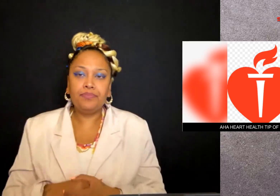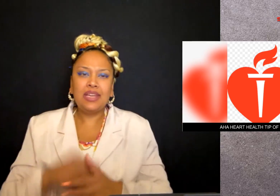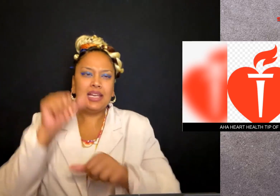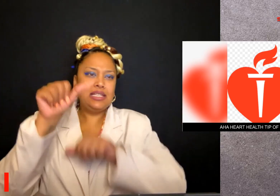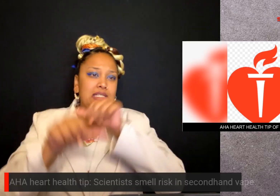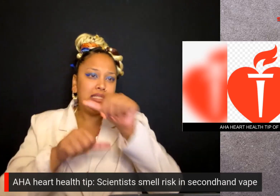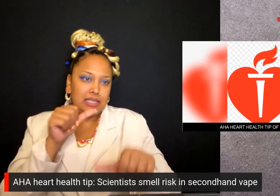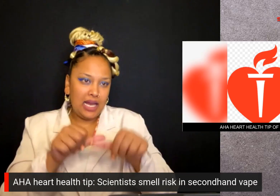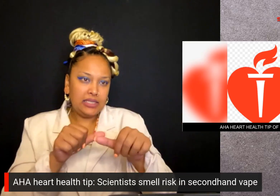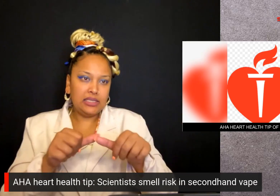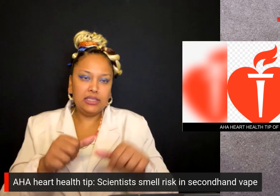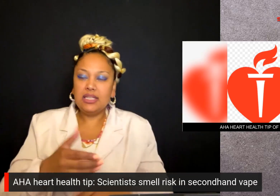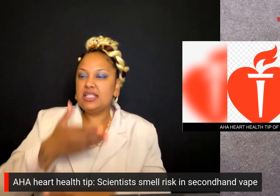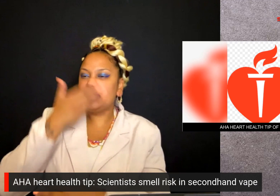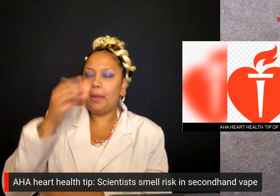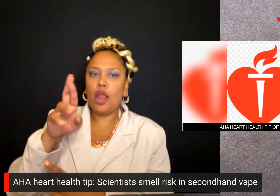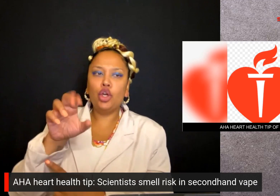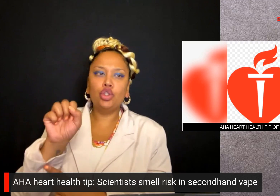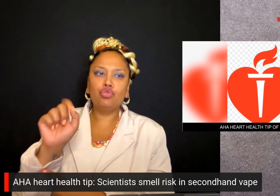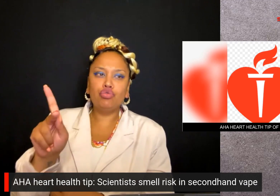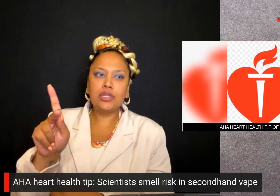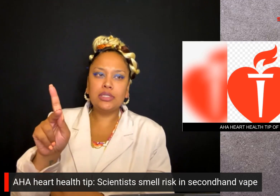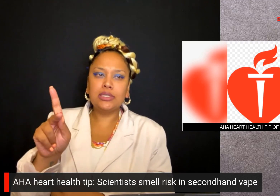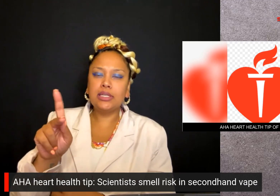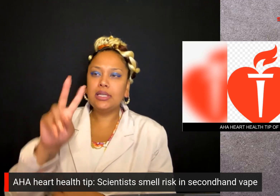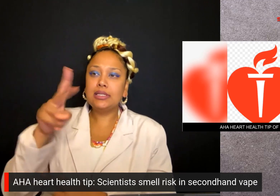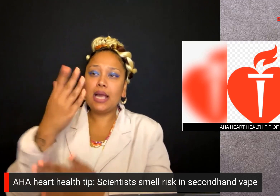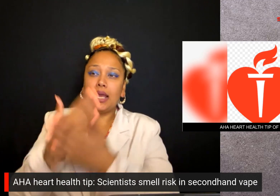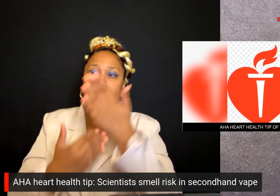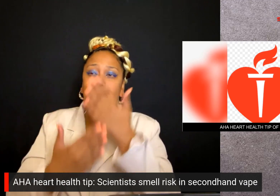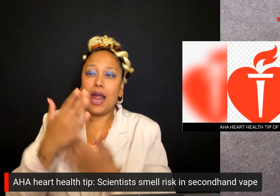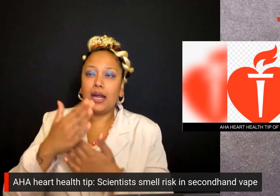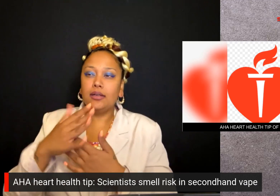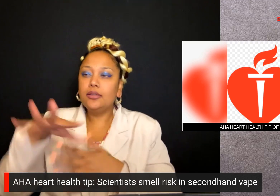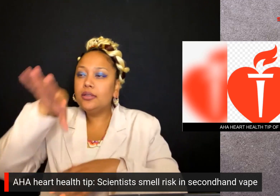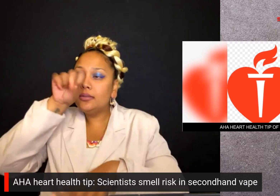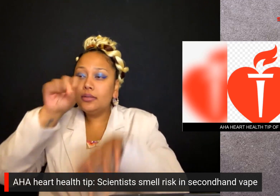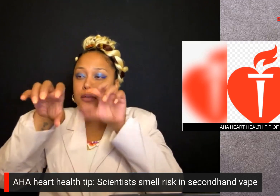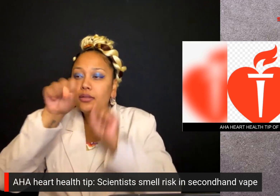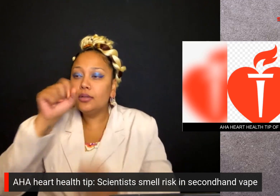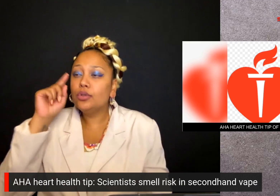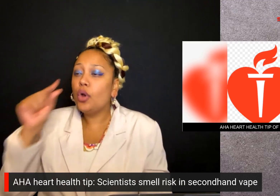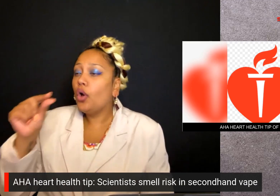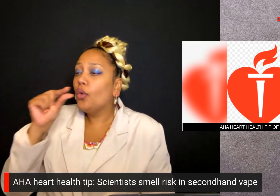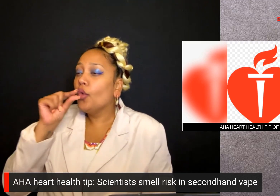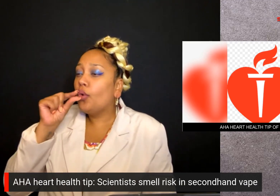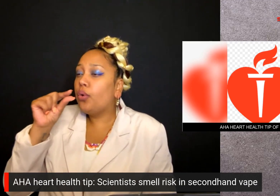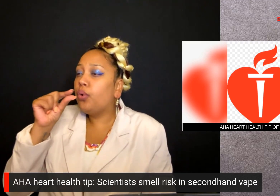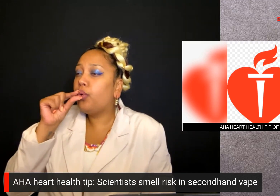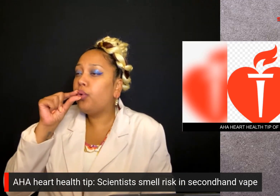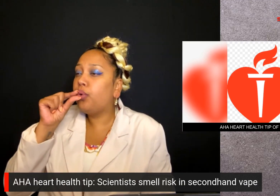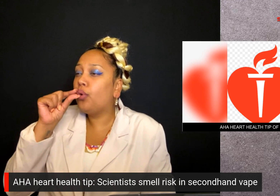this week's heart health tip scientists smell risk of secondhand vape